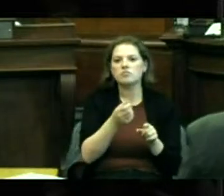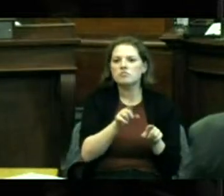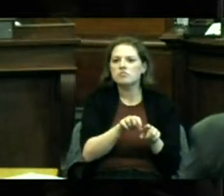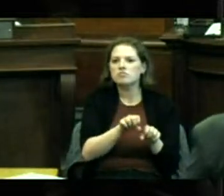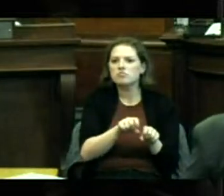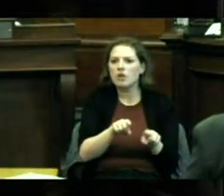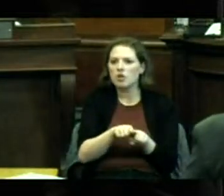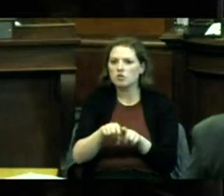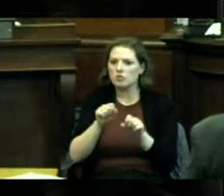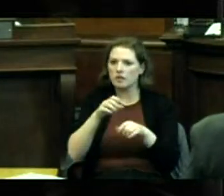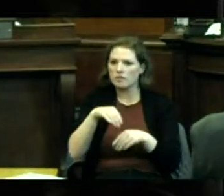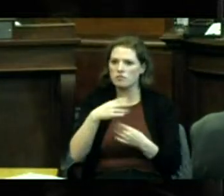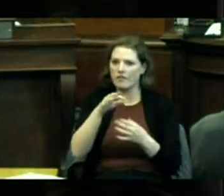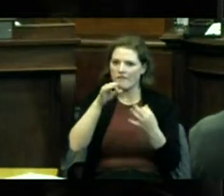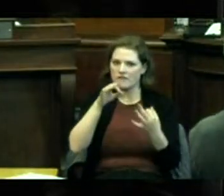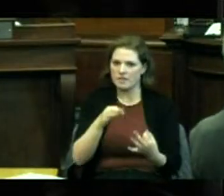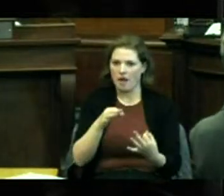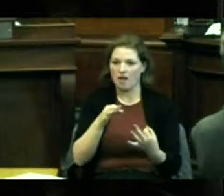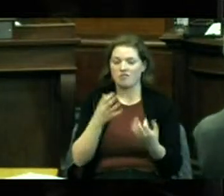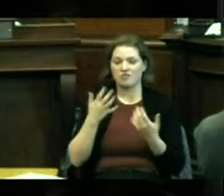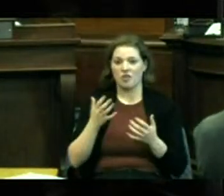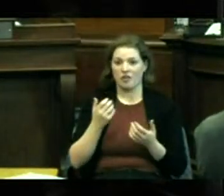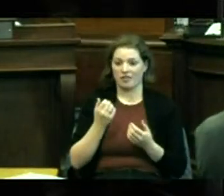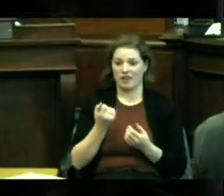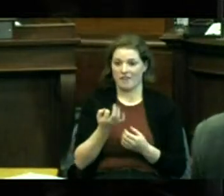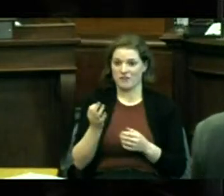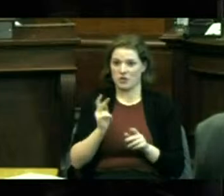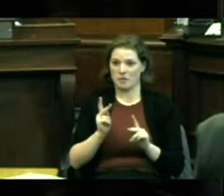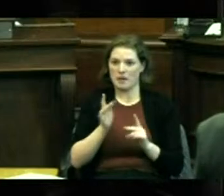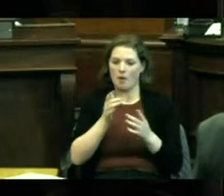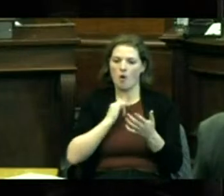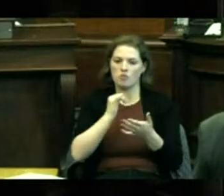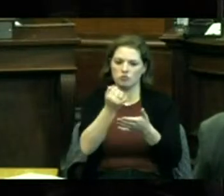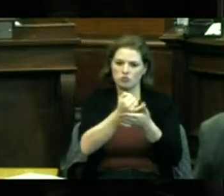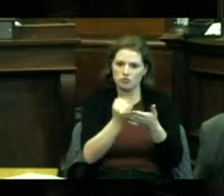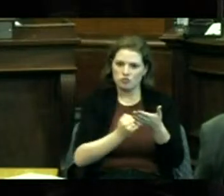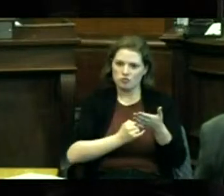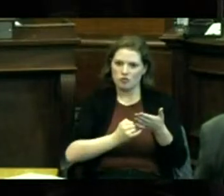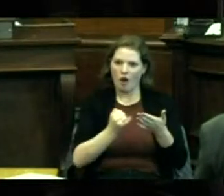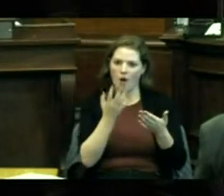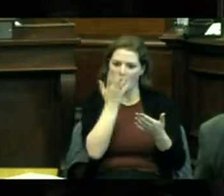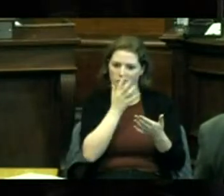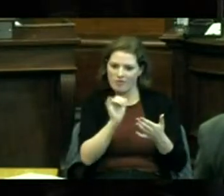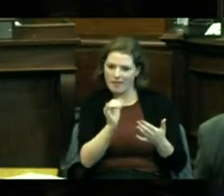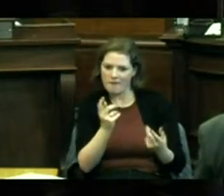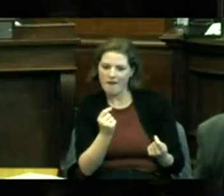list if they want to get update, and they can also use that link to provide feedback to us that